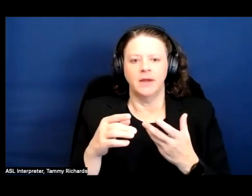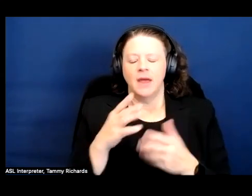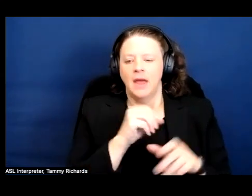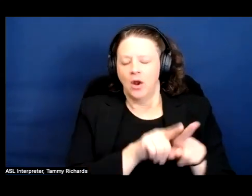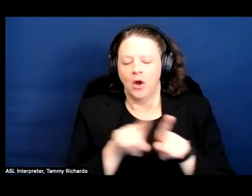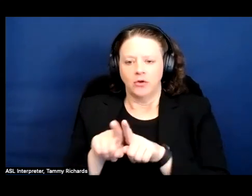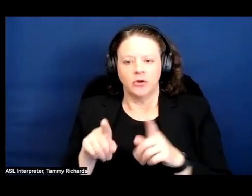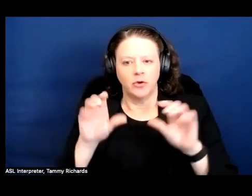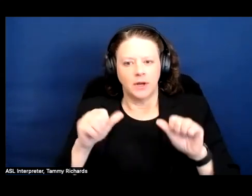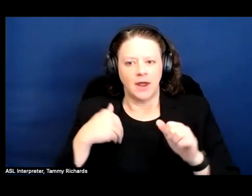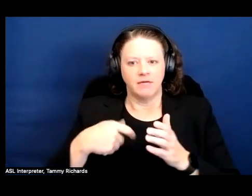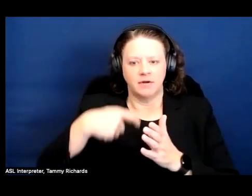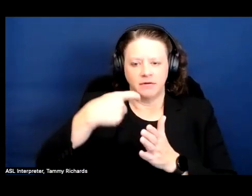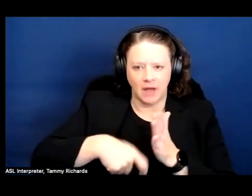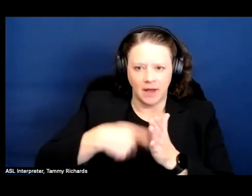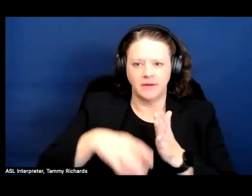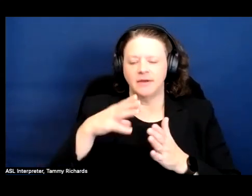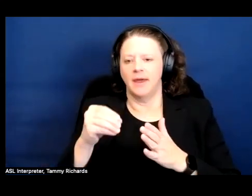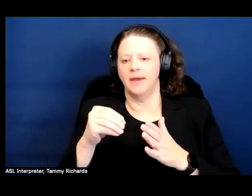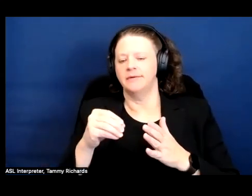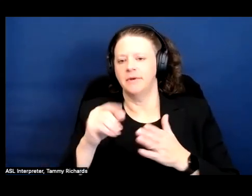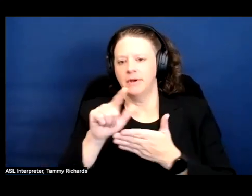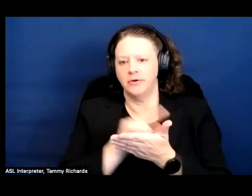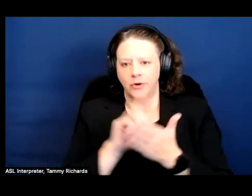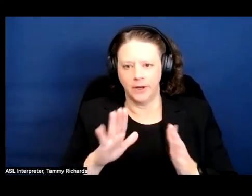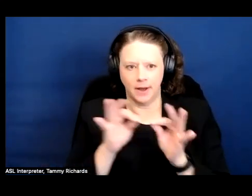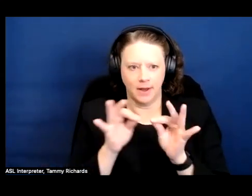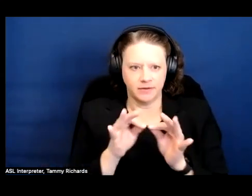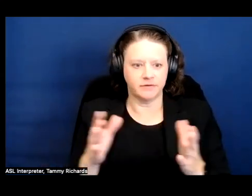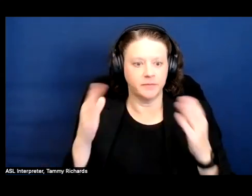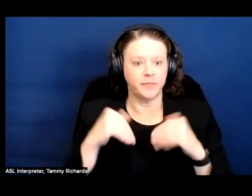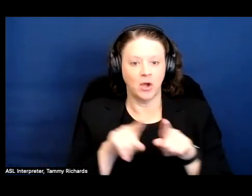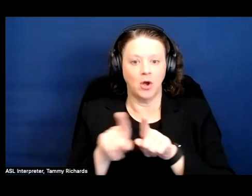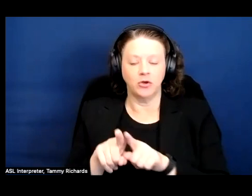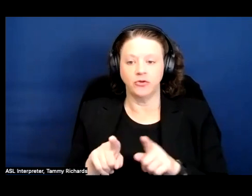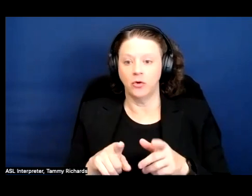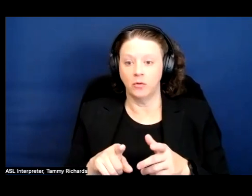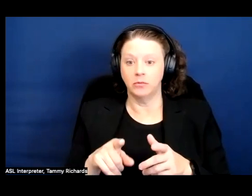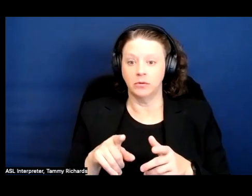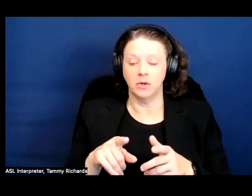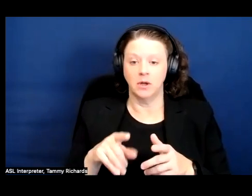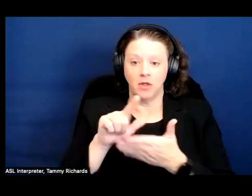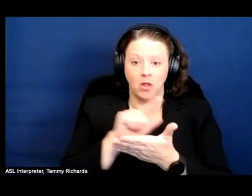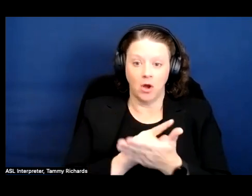that in addition to the Fair Employment and Housing Act, there's an argument that source of income is covered